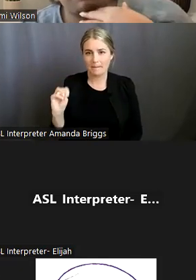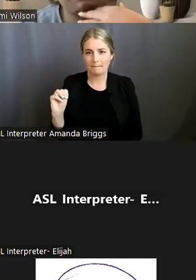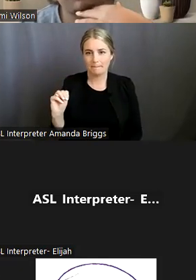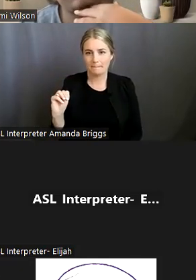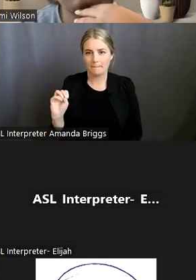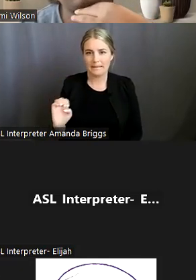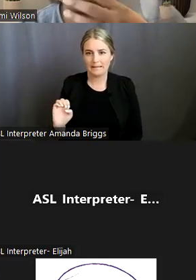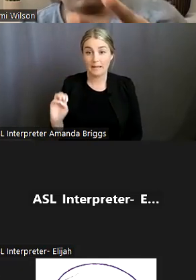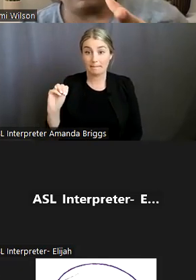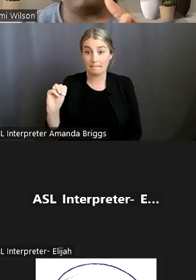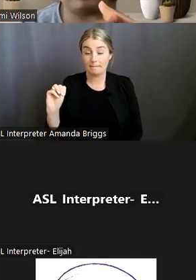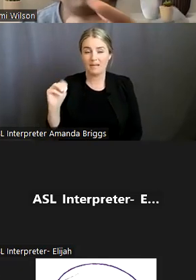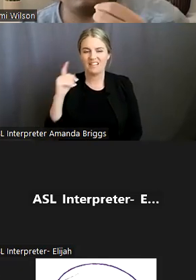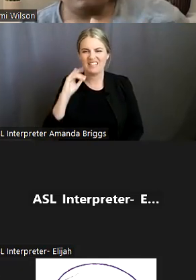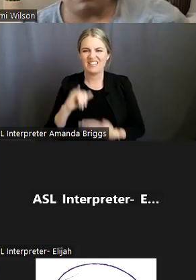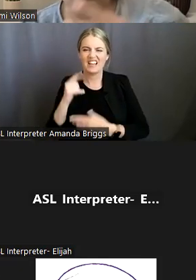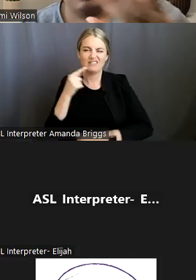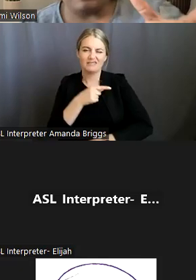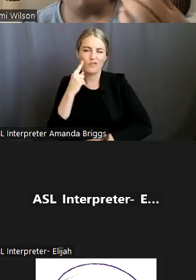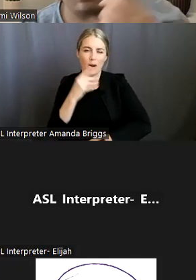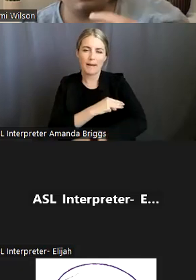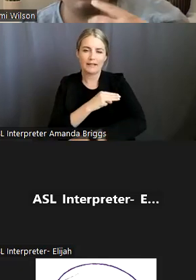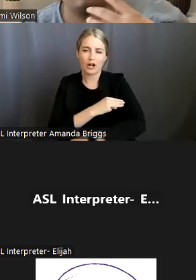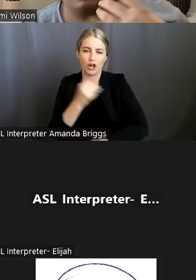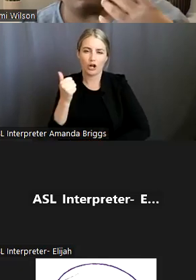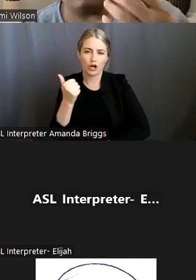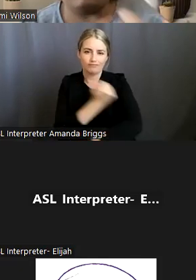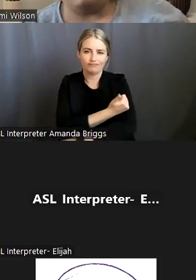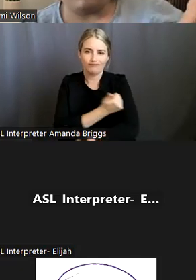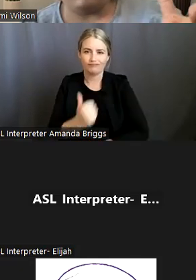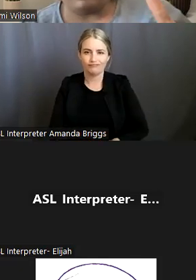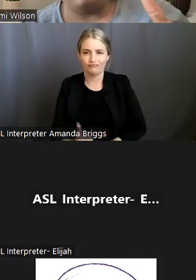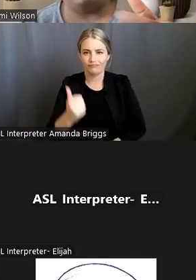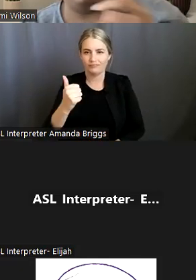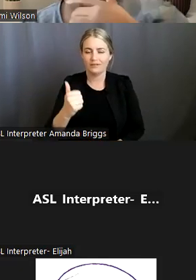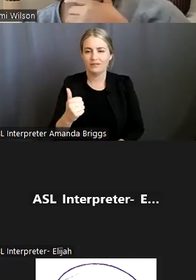for the muscular injection. So that M.E. is what that is for.